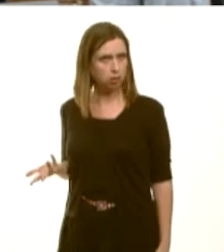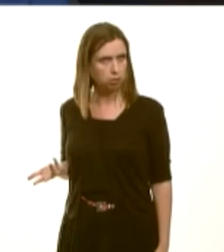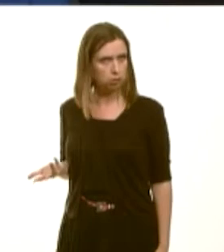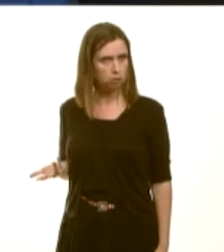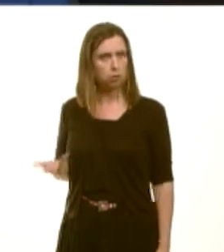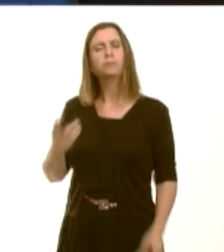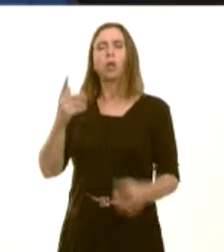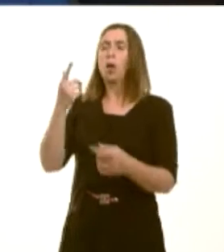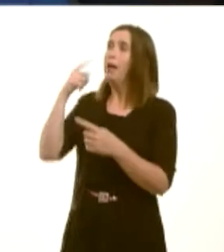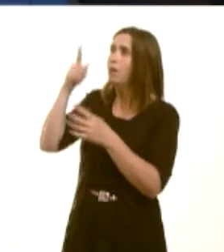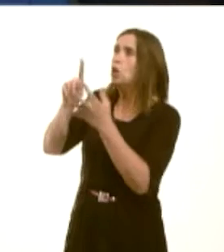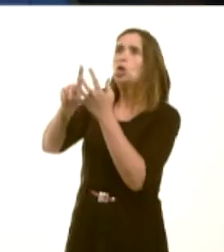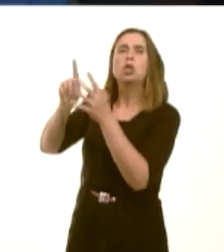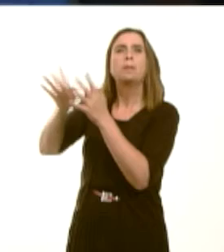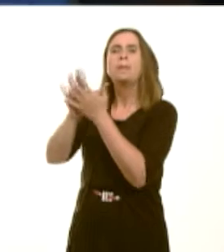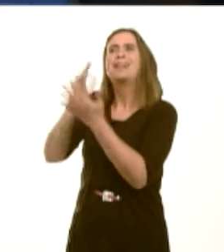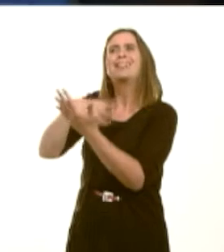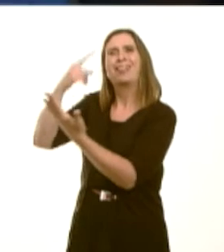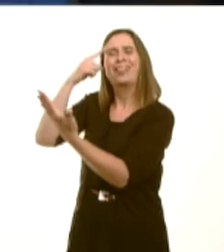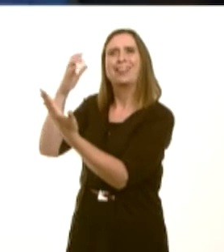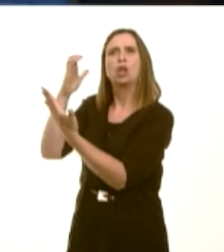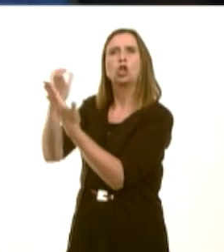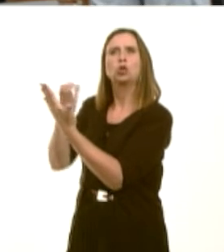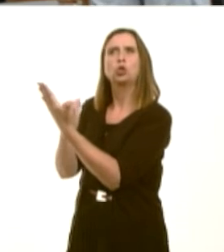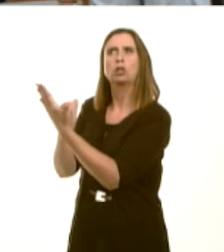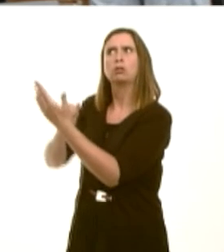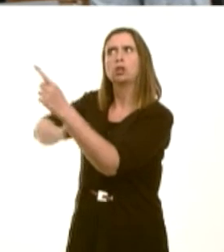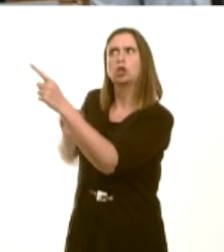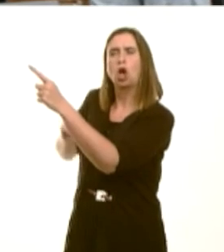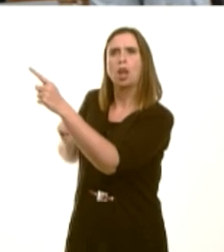wants to do would change the constitution of Wales and Scotland, and so that should